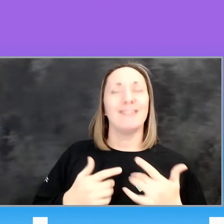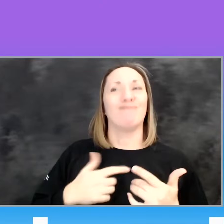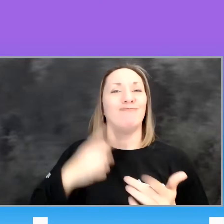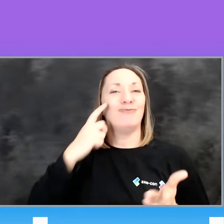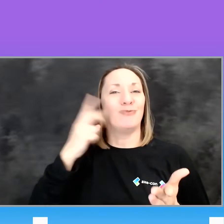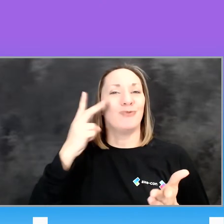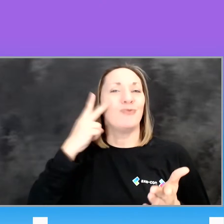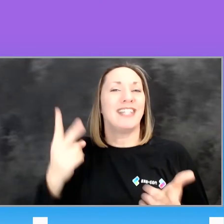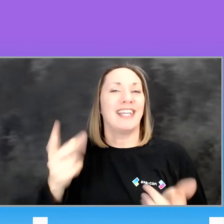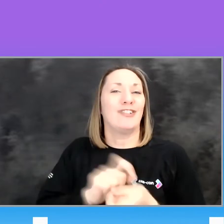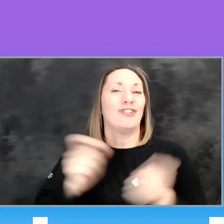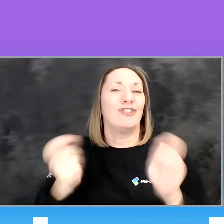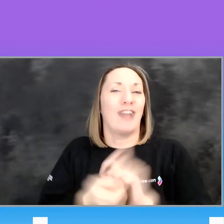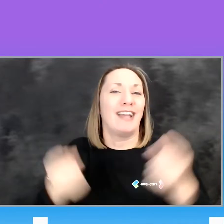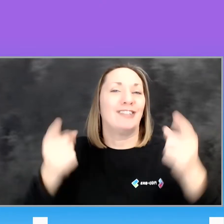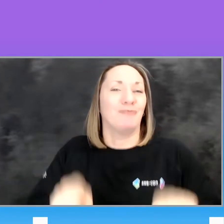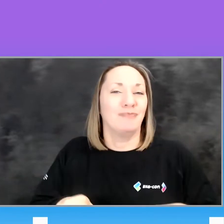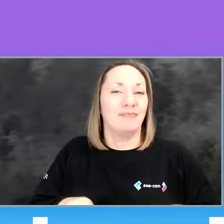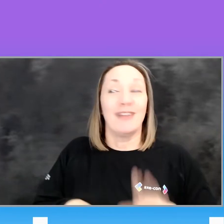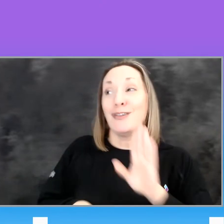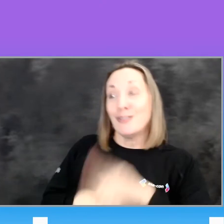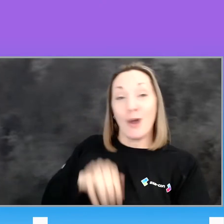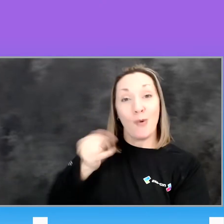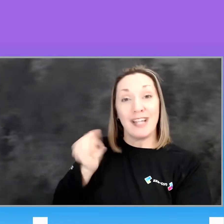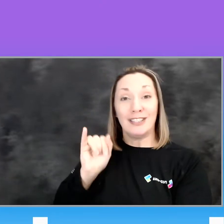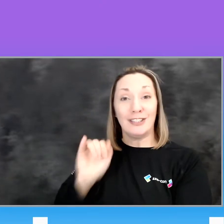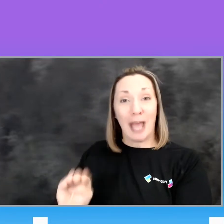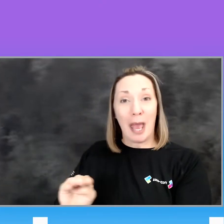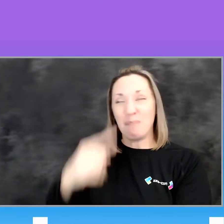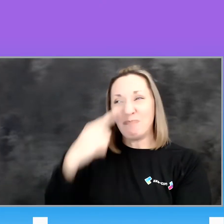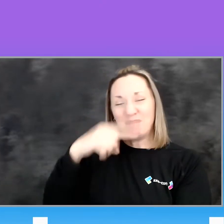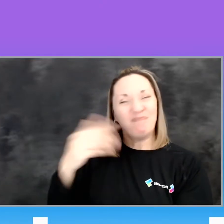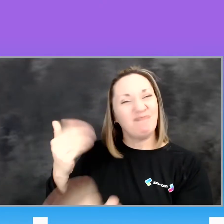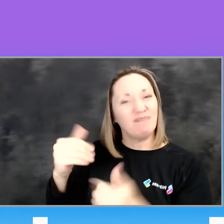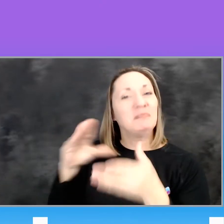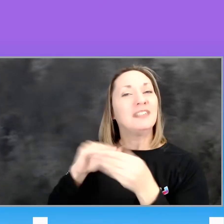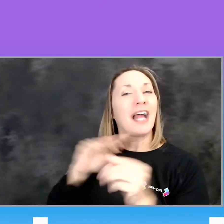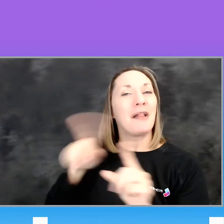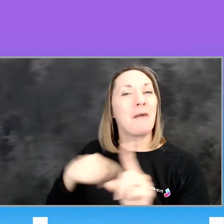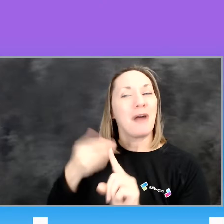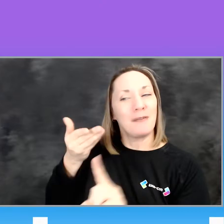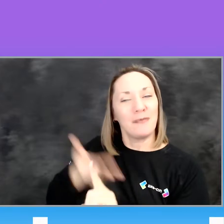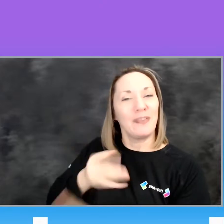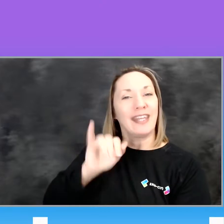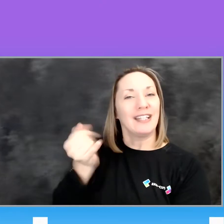to see the change. So, Jim, tell